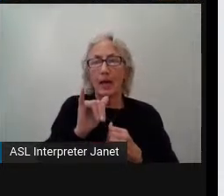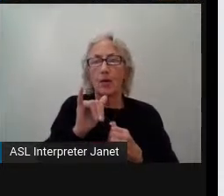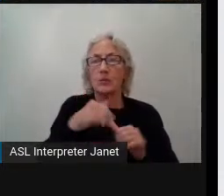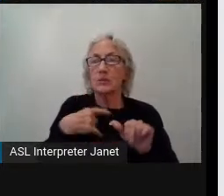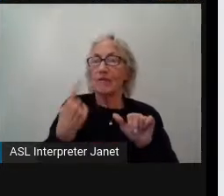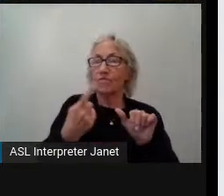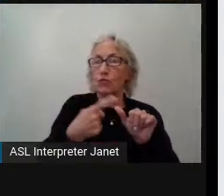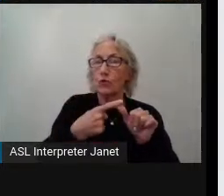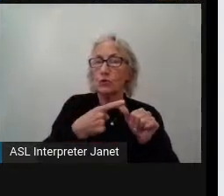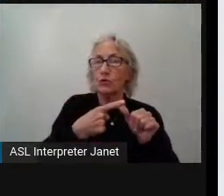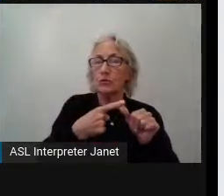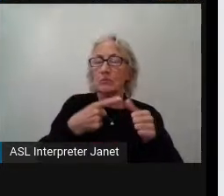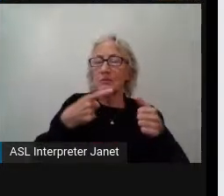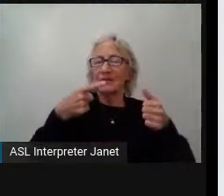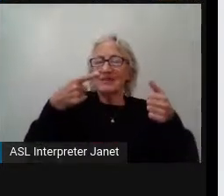developed in Joomla to be accessible.